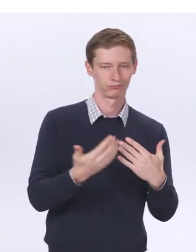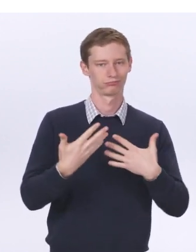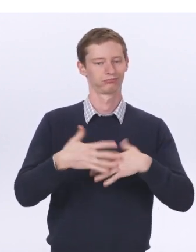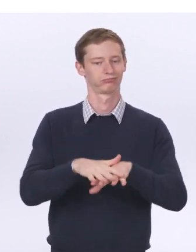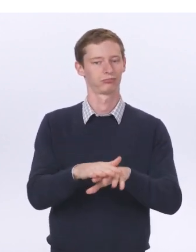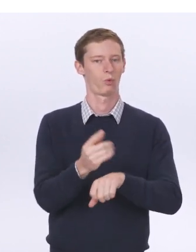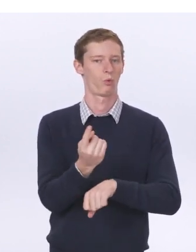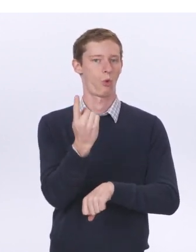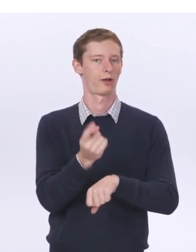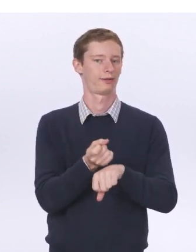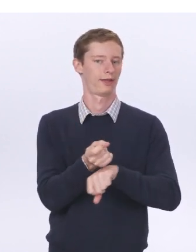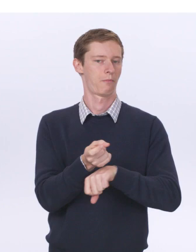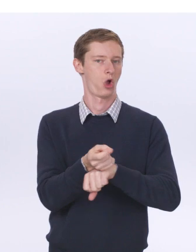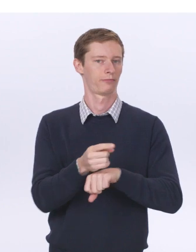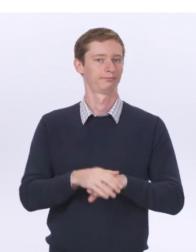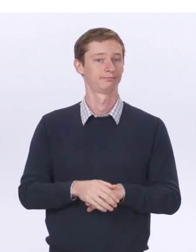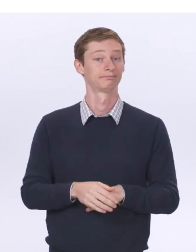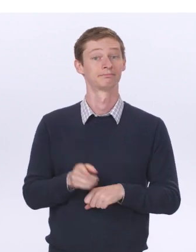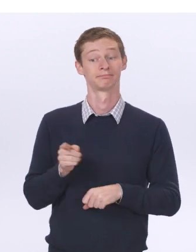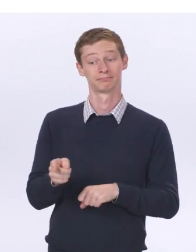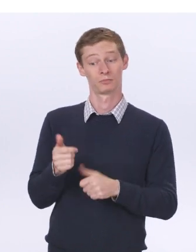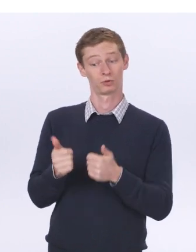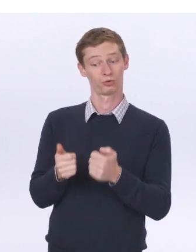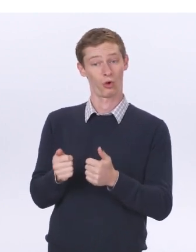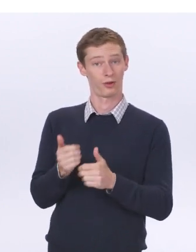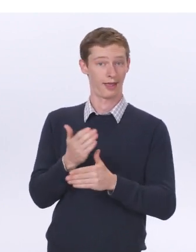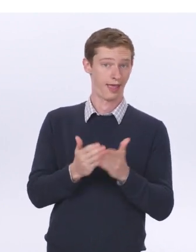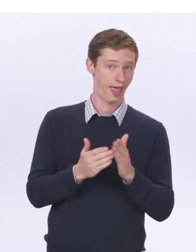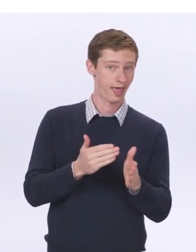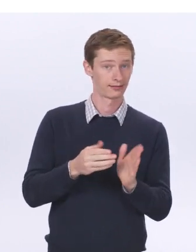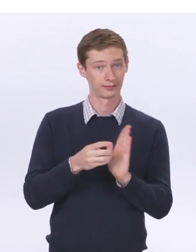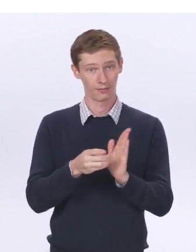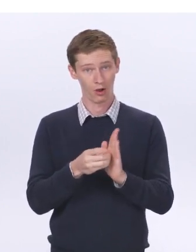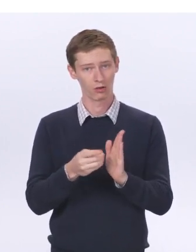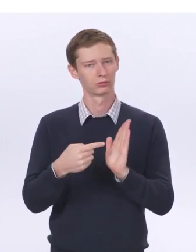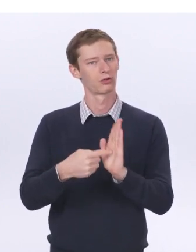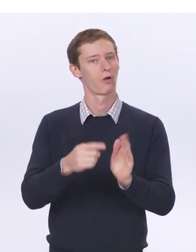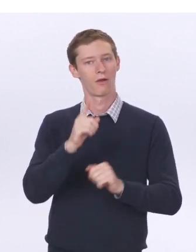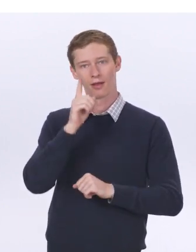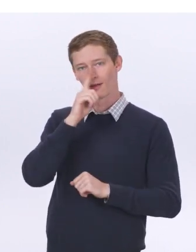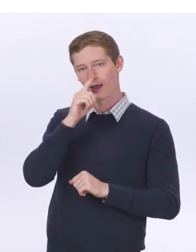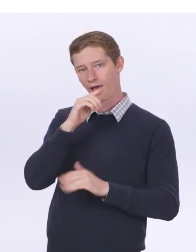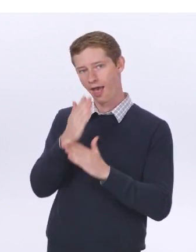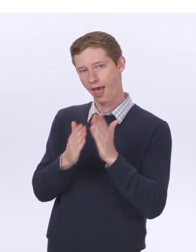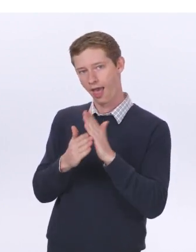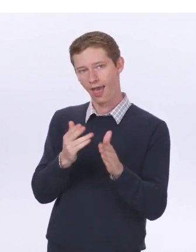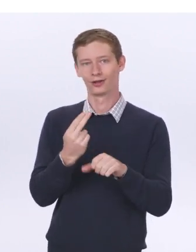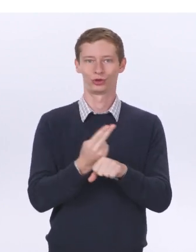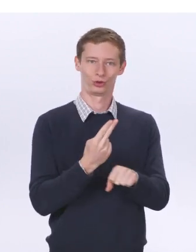that we’re posing a synthetic hand using controller inputs. This allows for you to build your interaction system once